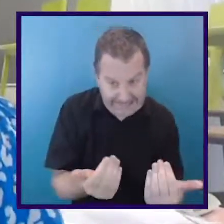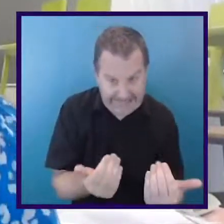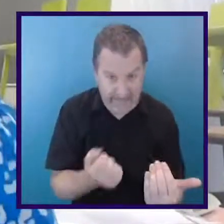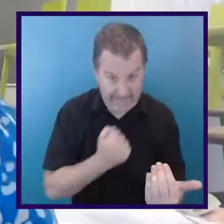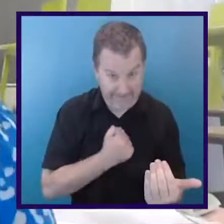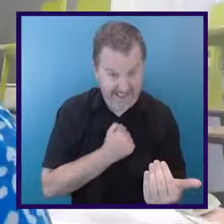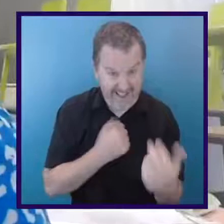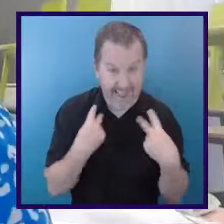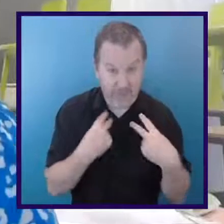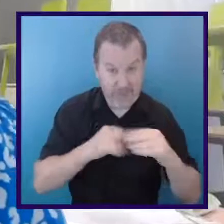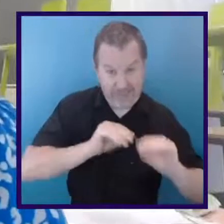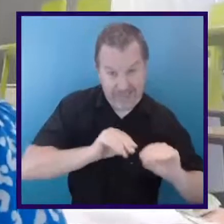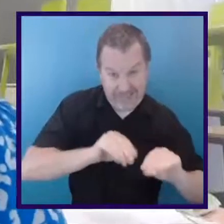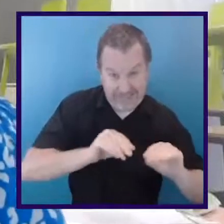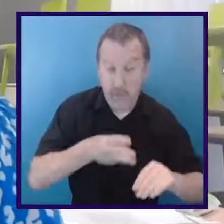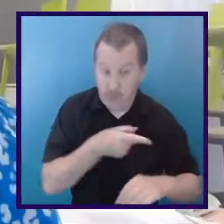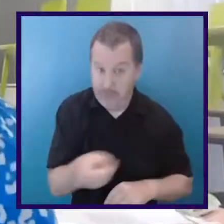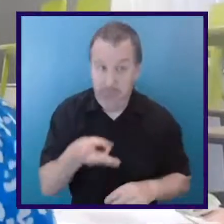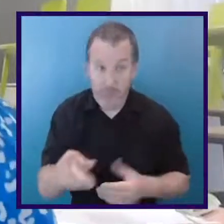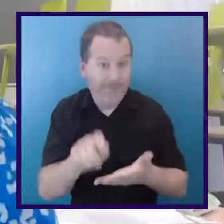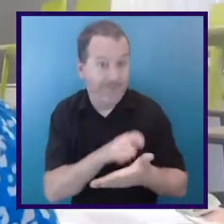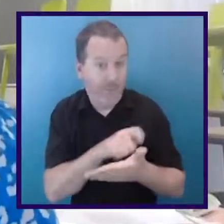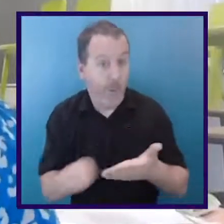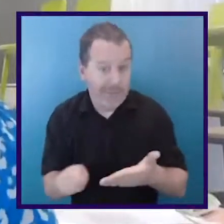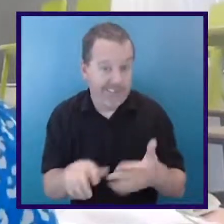and will vote with their feet at the end of year 8, year 10 and year 12.